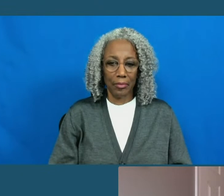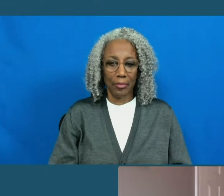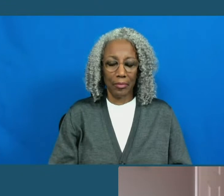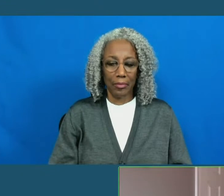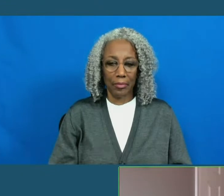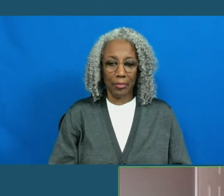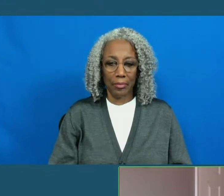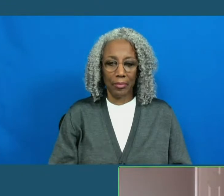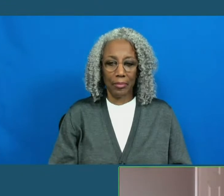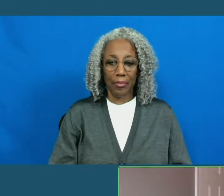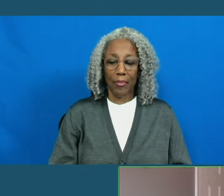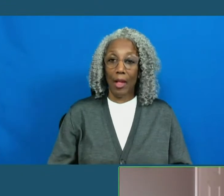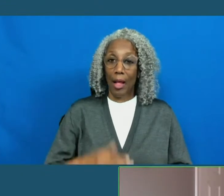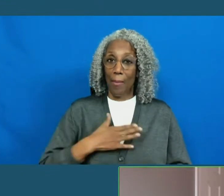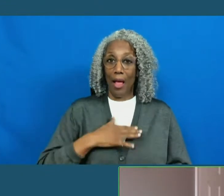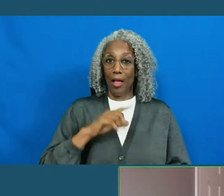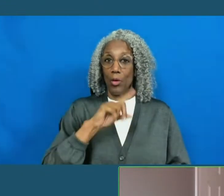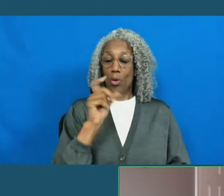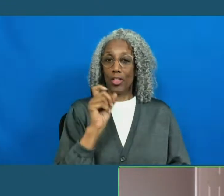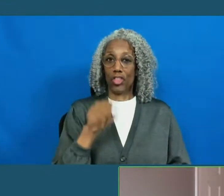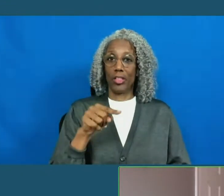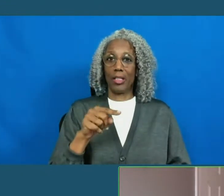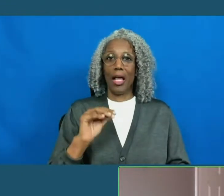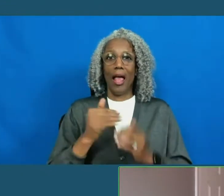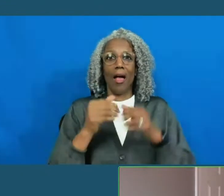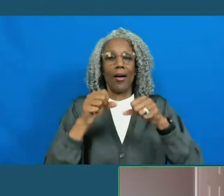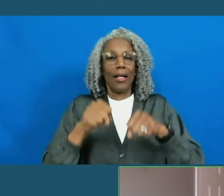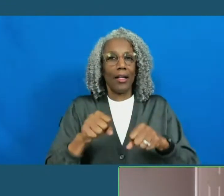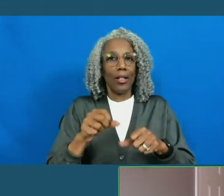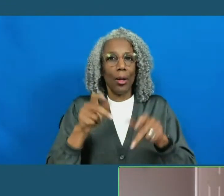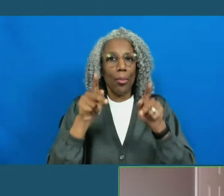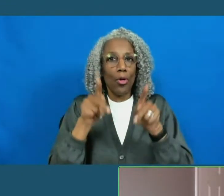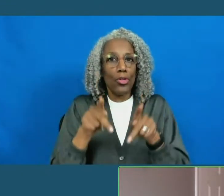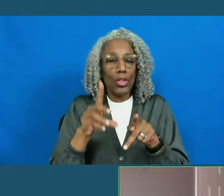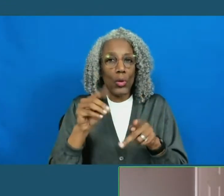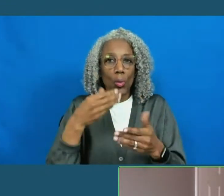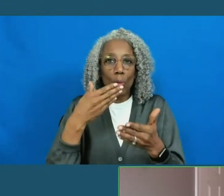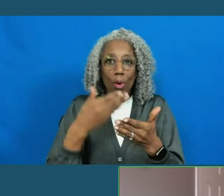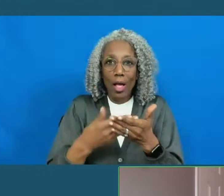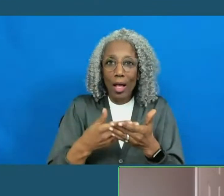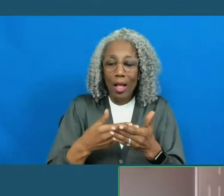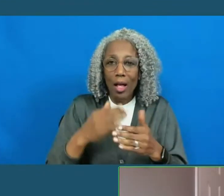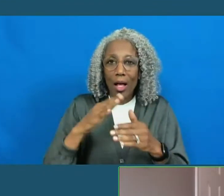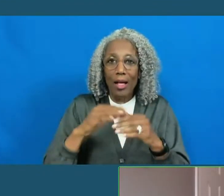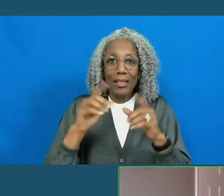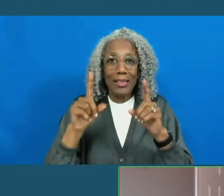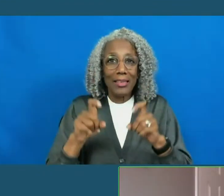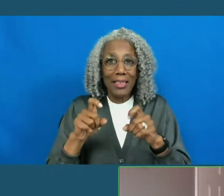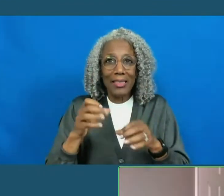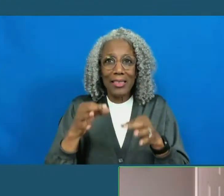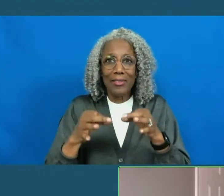Examine the noise. Stop it! Uh